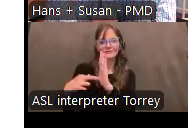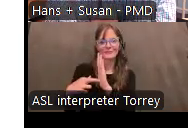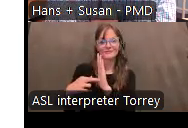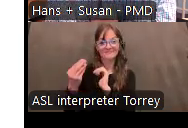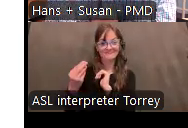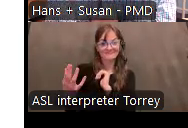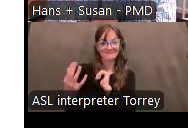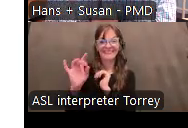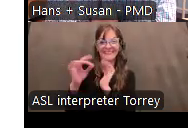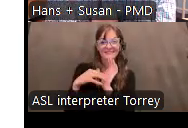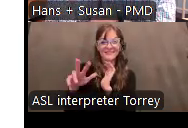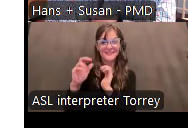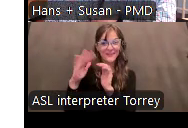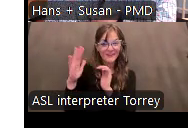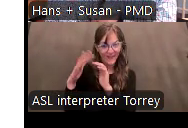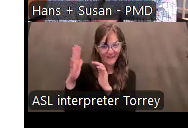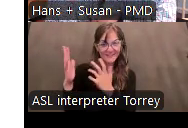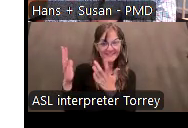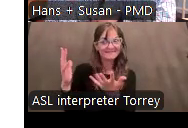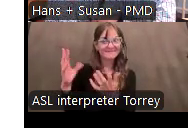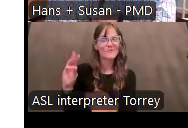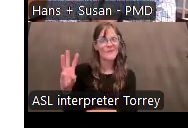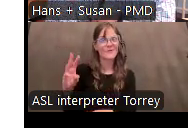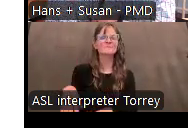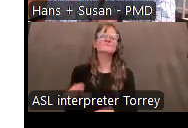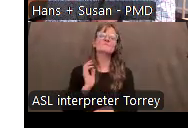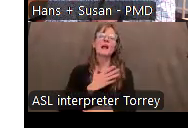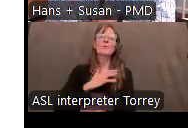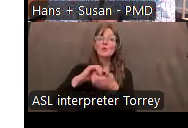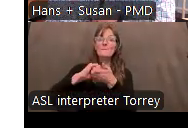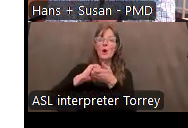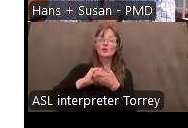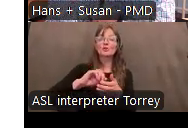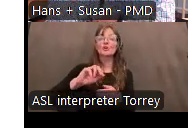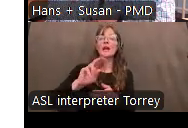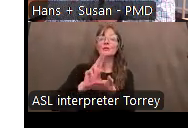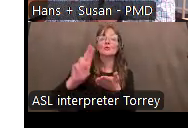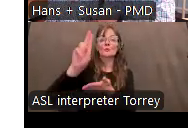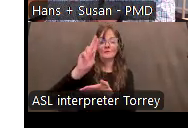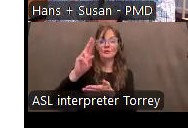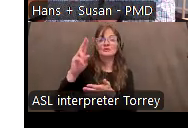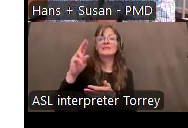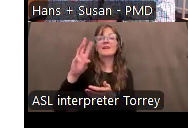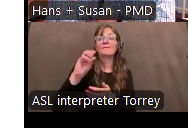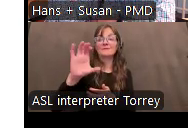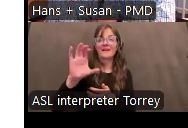And I want to add that our partner at UW Green Bay is also looking at the demographics of those registrations.